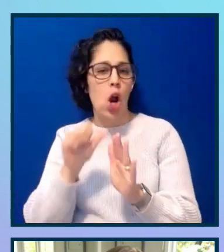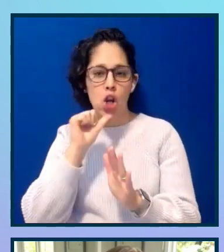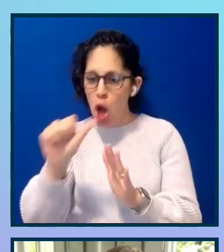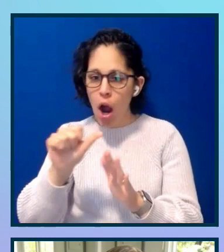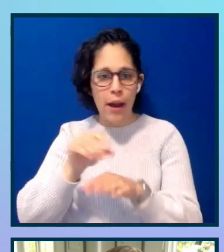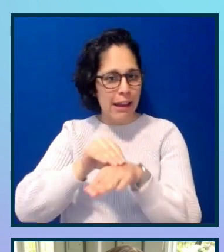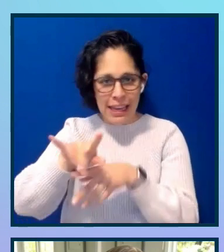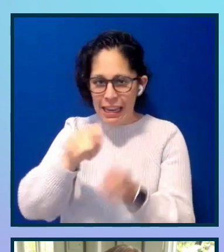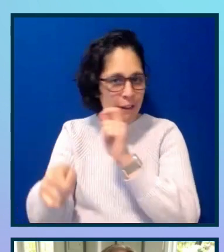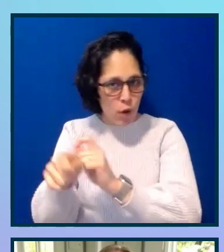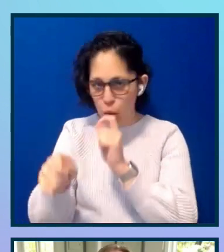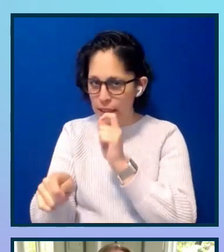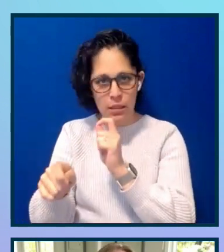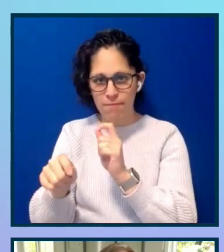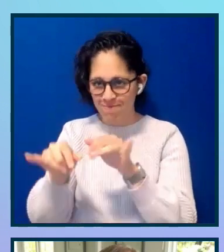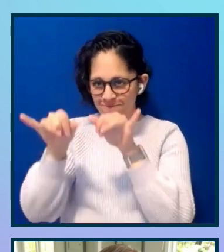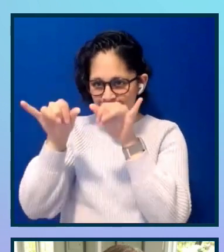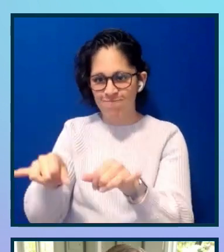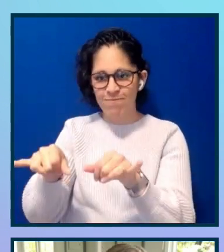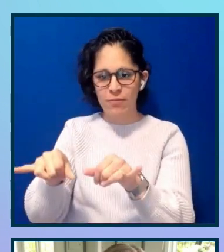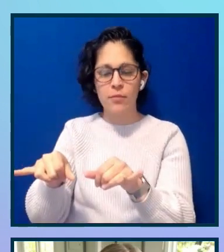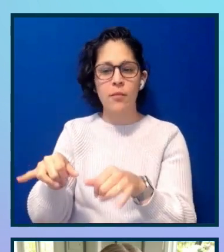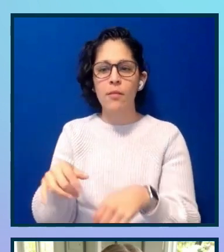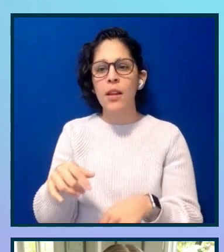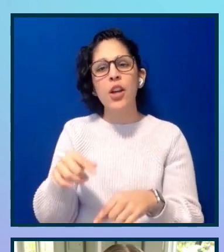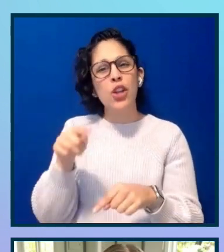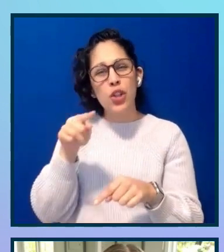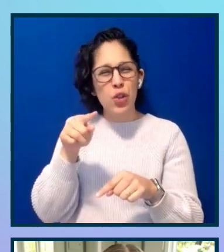And obviously you can't just invert the images, we'll talk about that later,